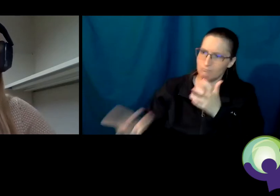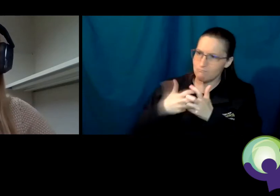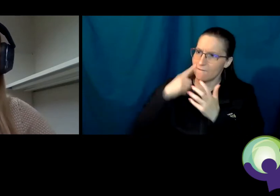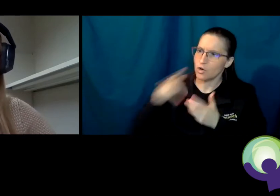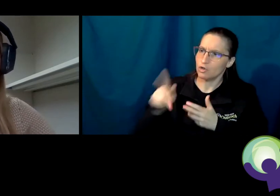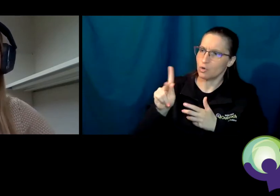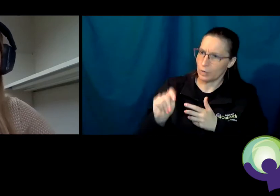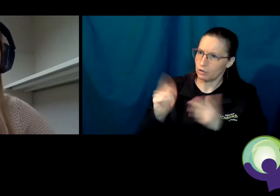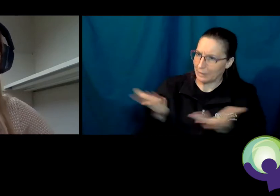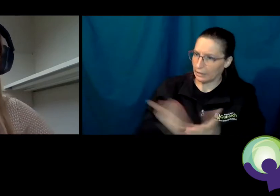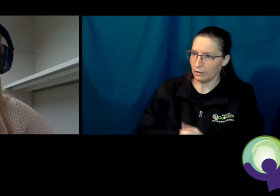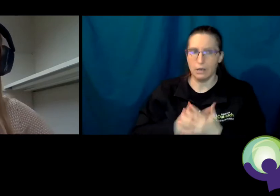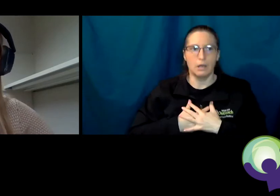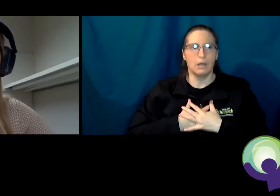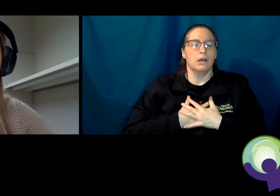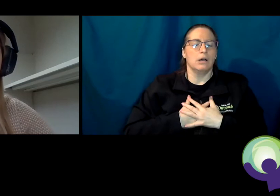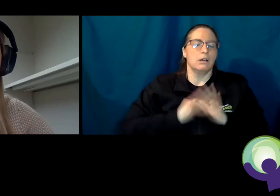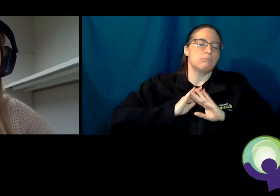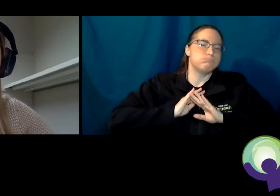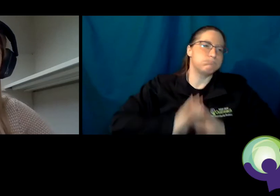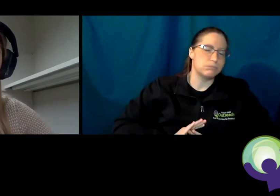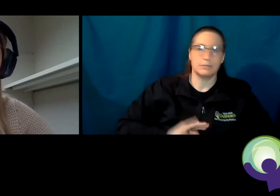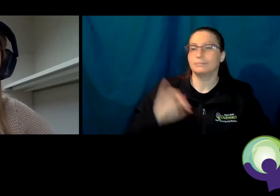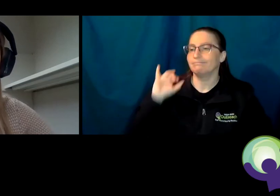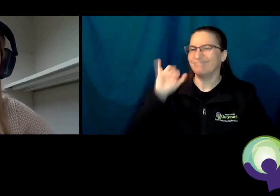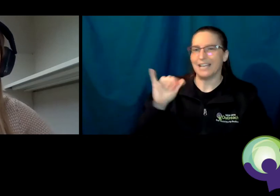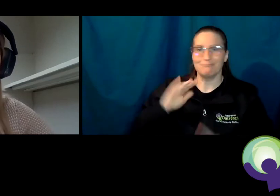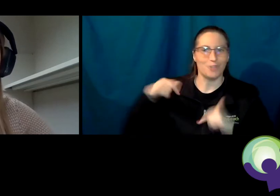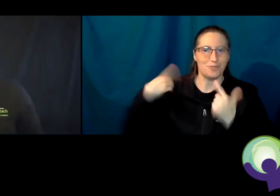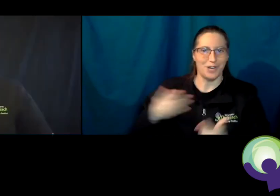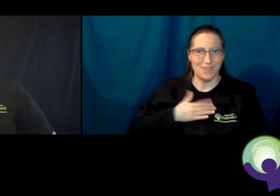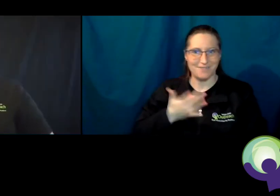That's probably been my favorite experience so far at Kwik Trip.